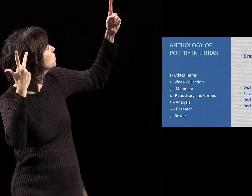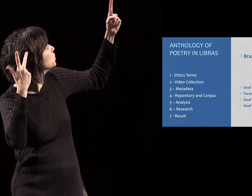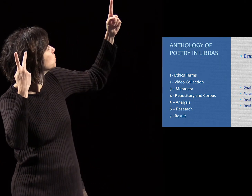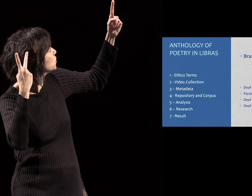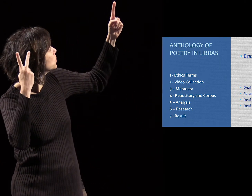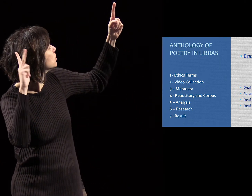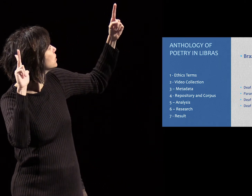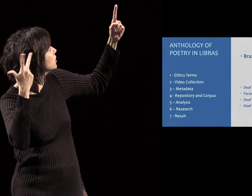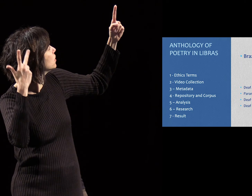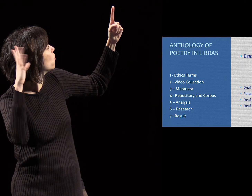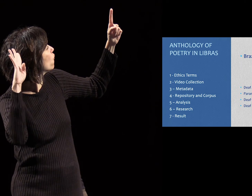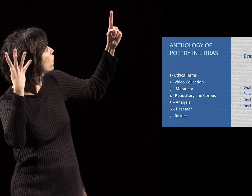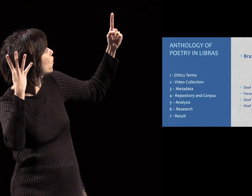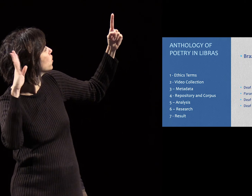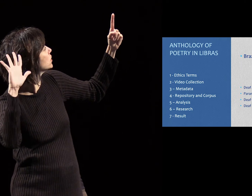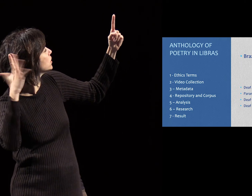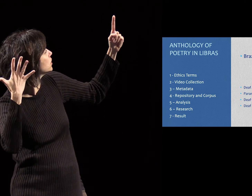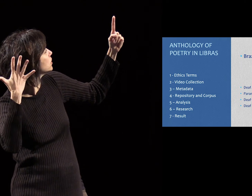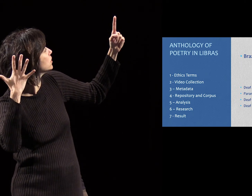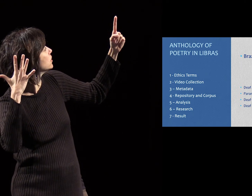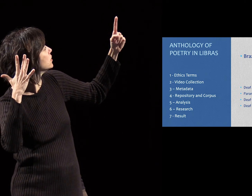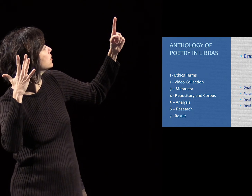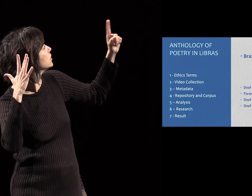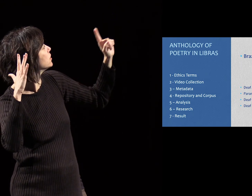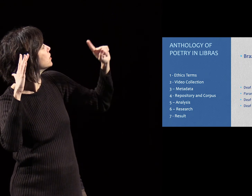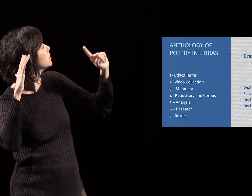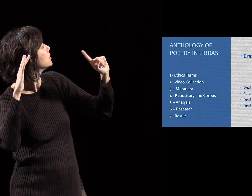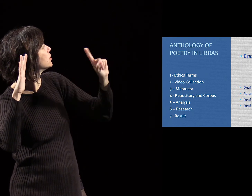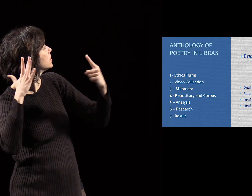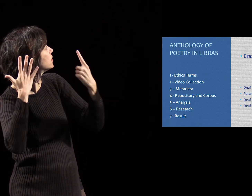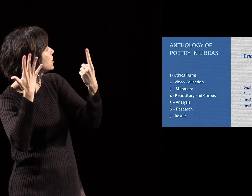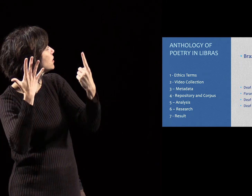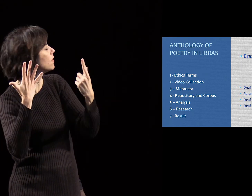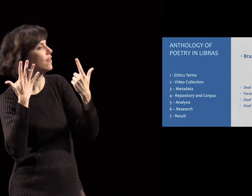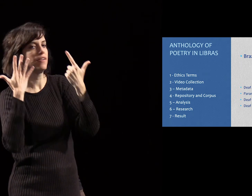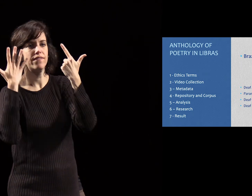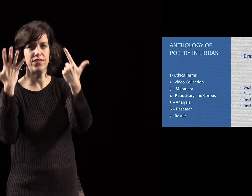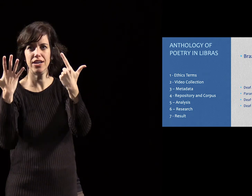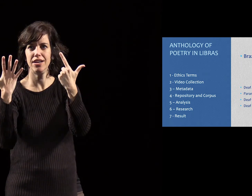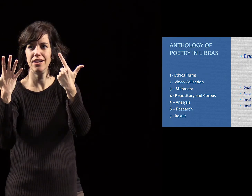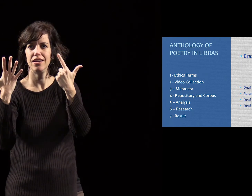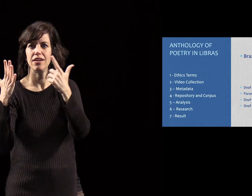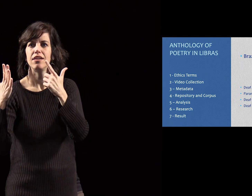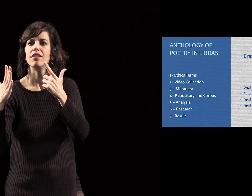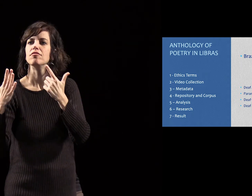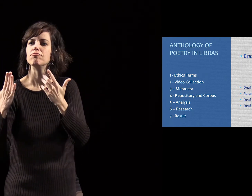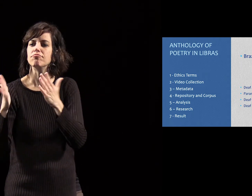As you can see on the left side of my slide, there's 7 steps listed out here.